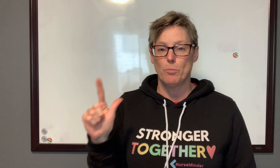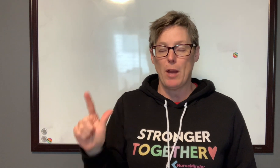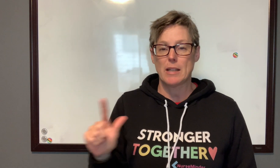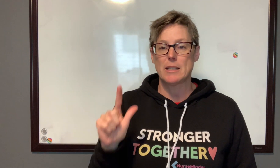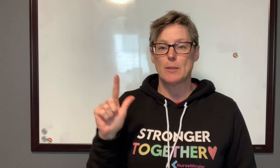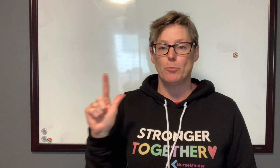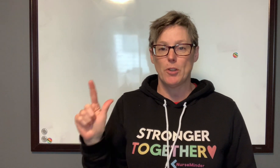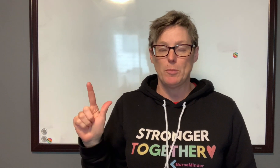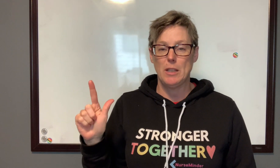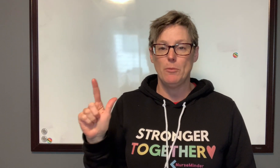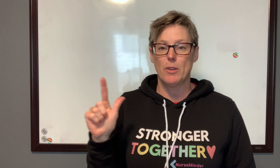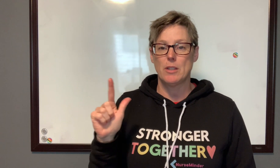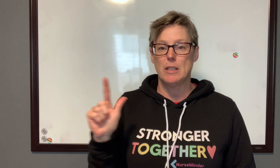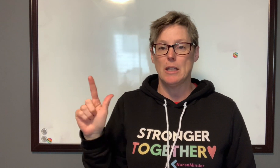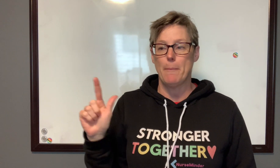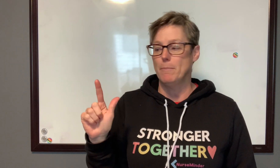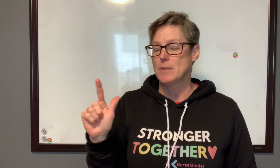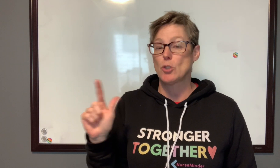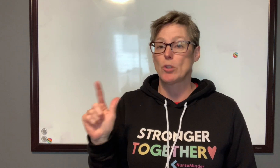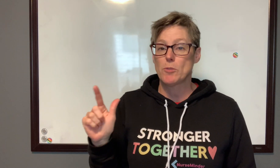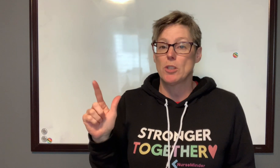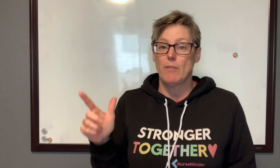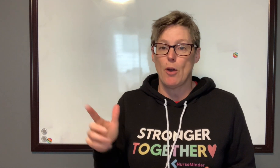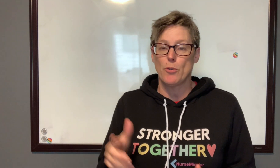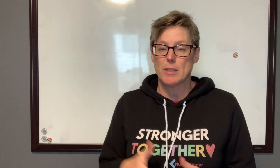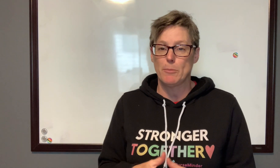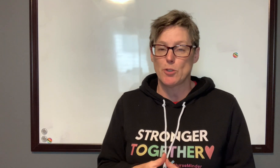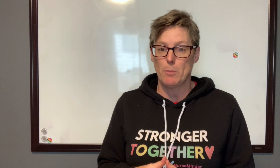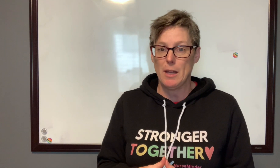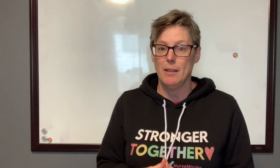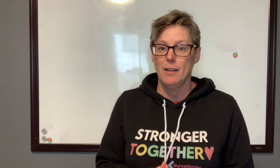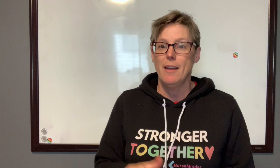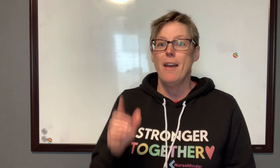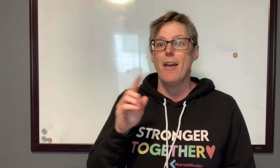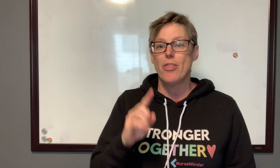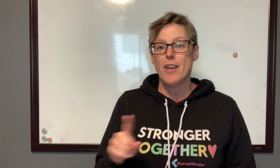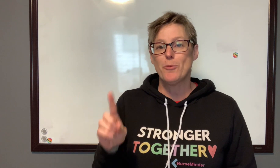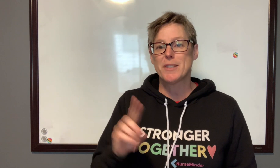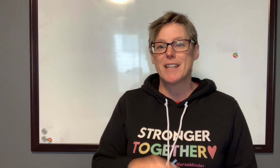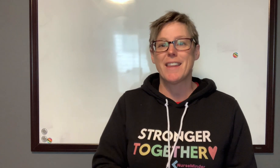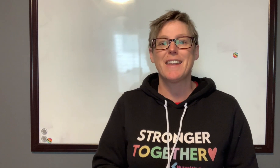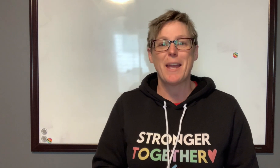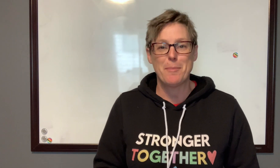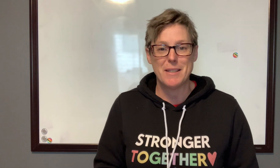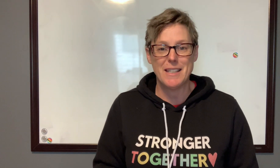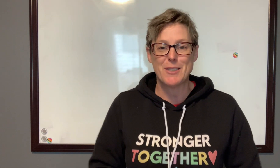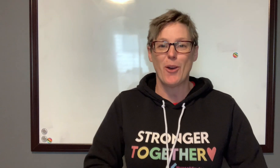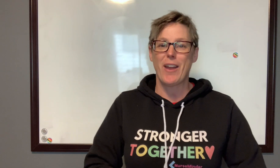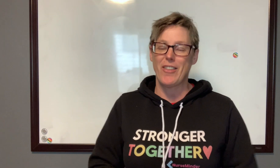practice them with me with the description of how those symbols are made